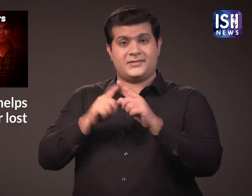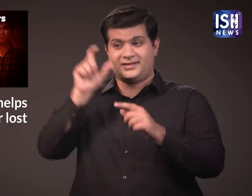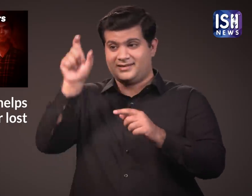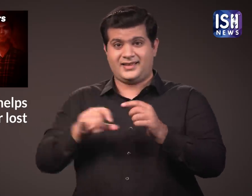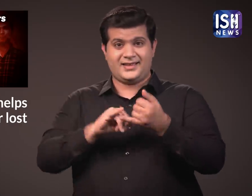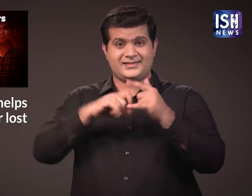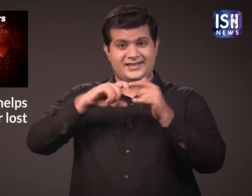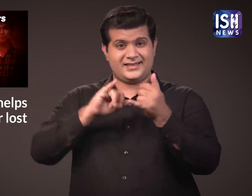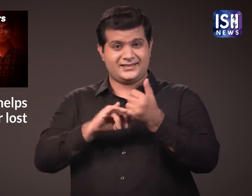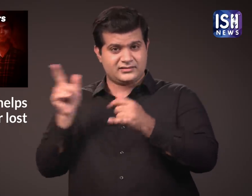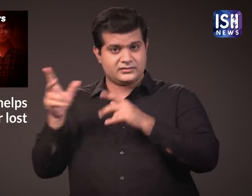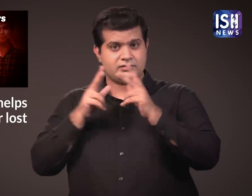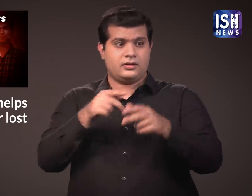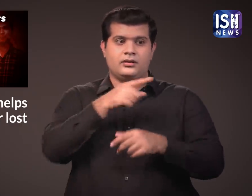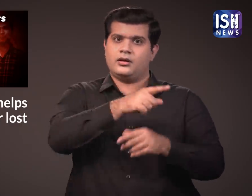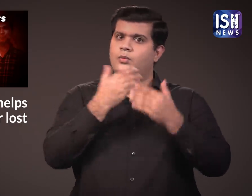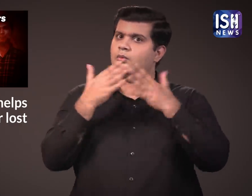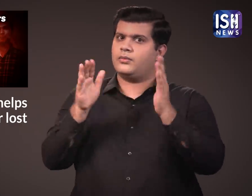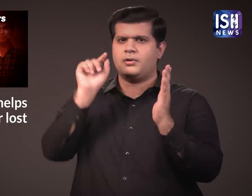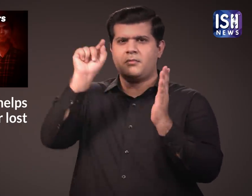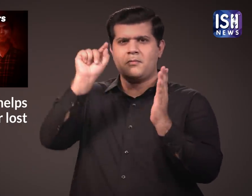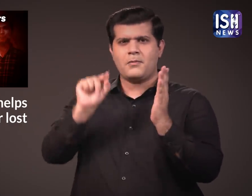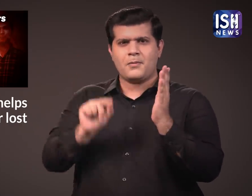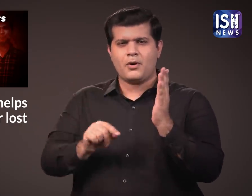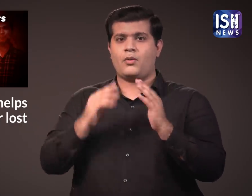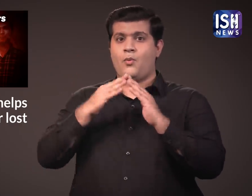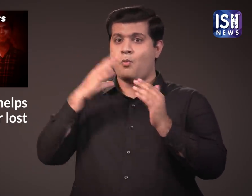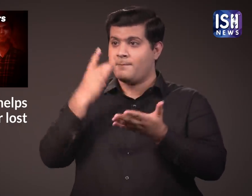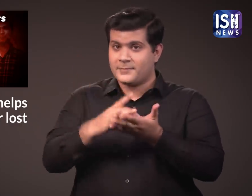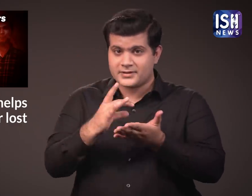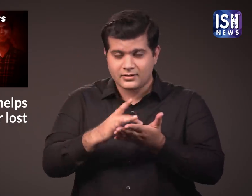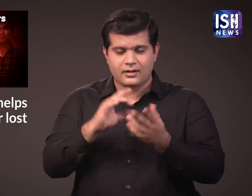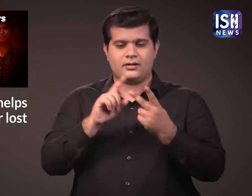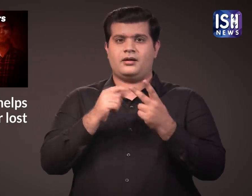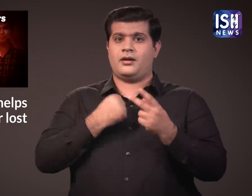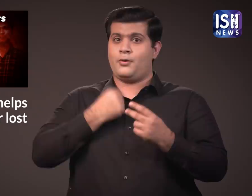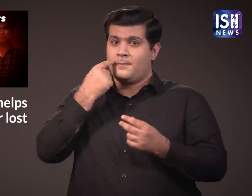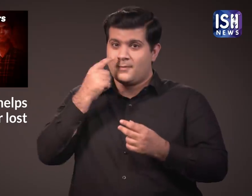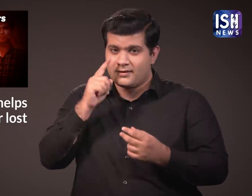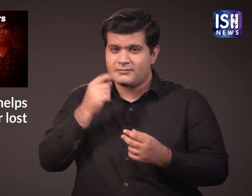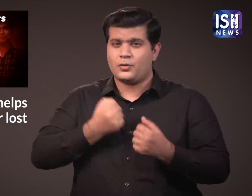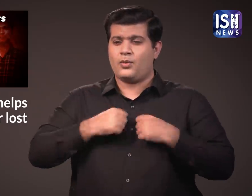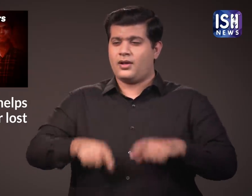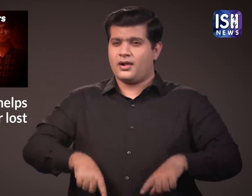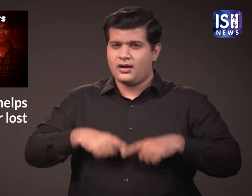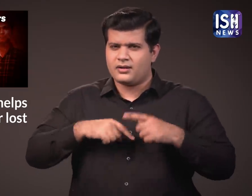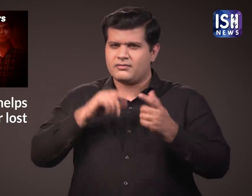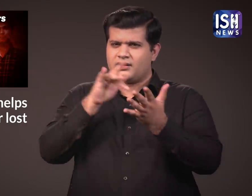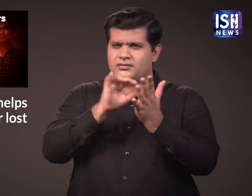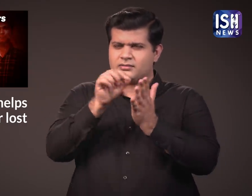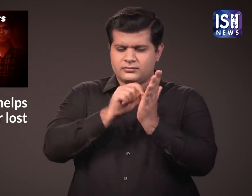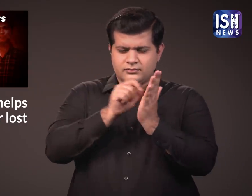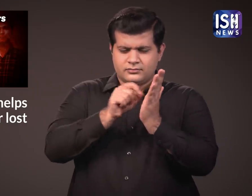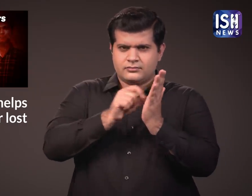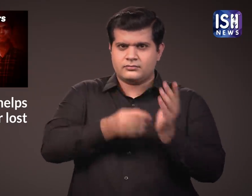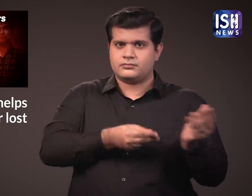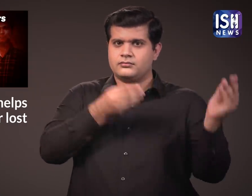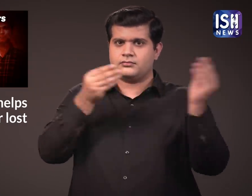Shailesh Kumar Sharma said, “Moni wrote details about her parents as well as their address.